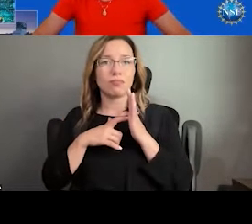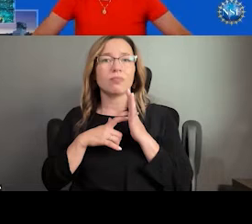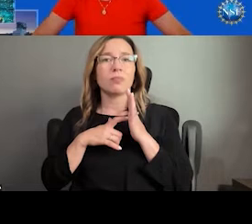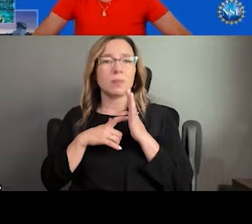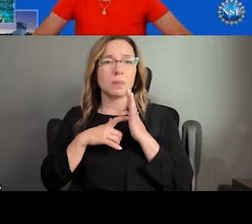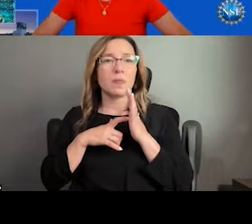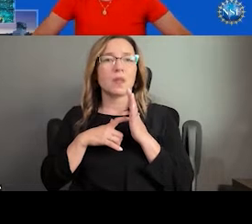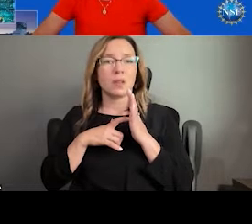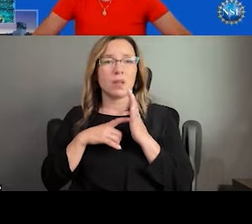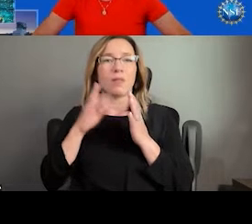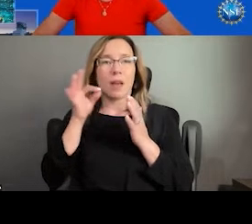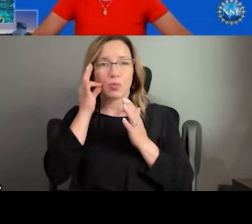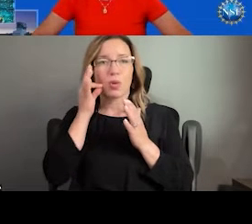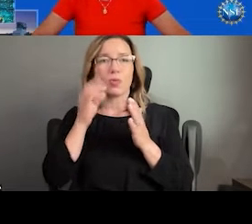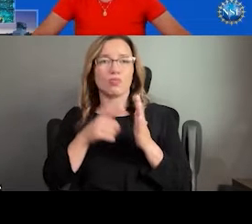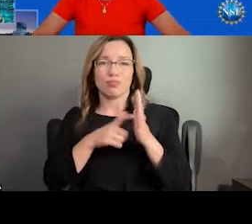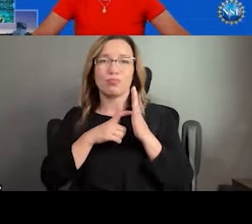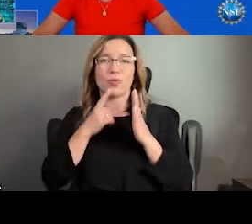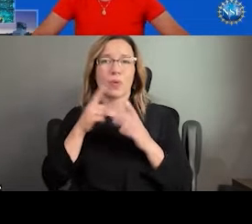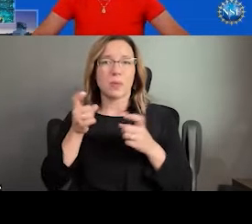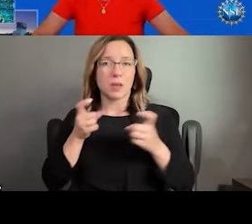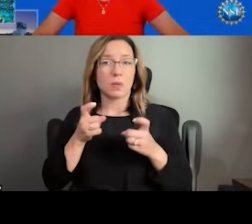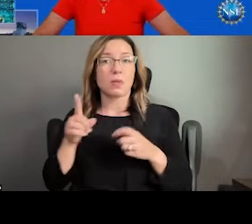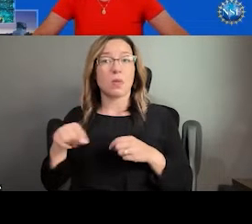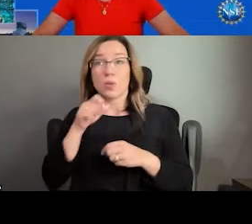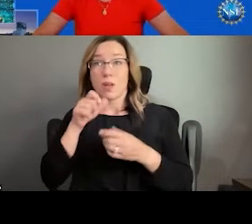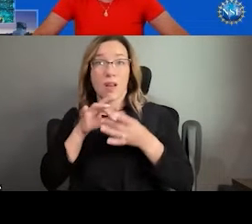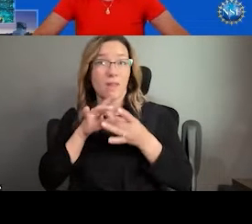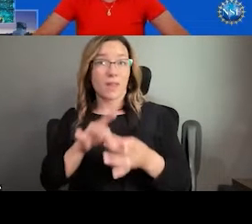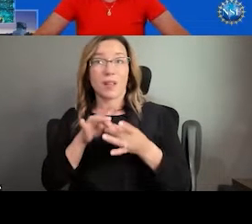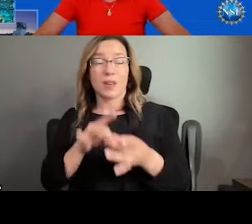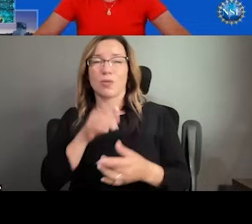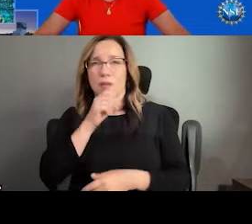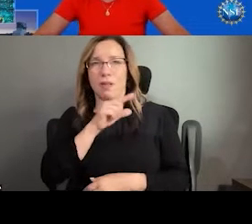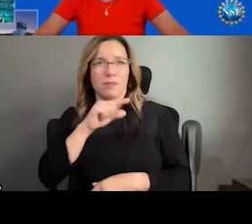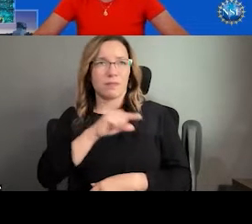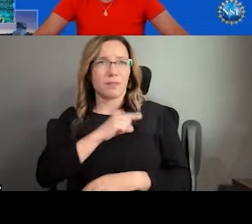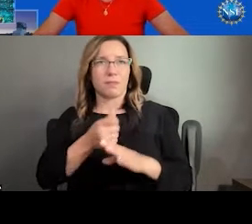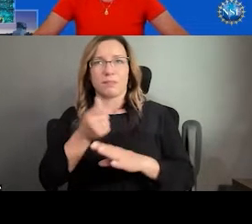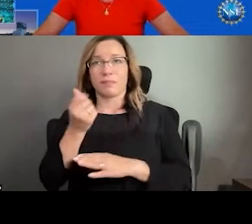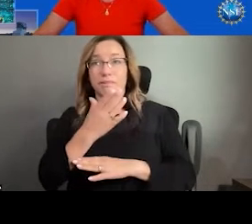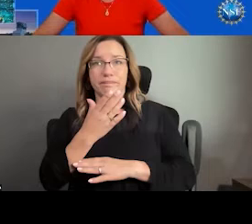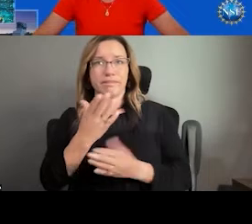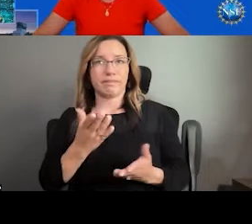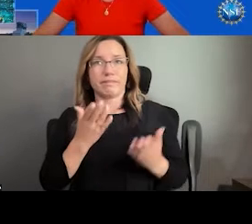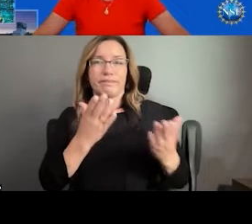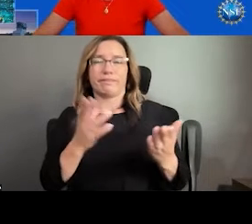Unaffiliated individuals are not eligible to submit proposals to NSF.